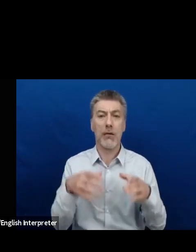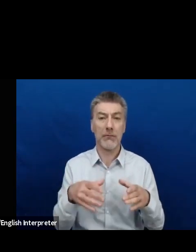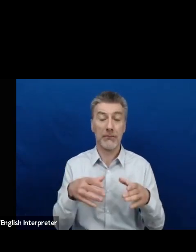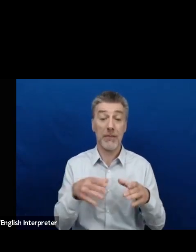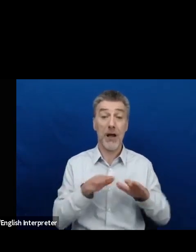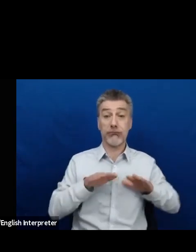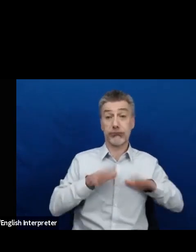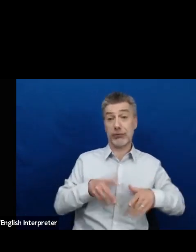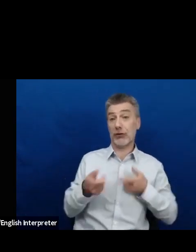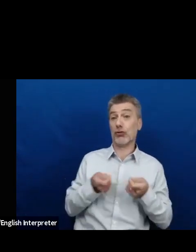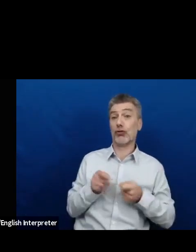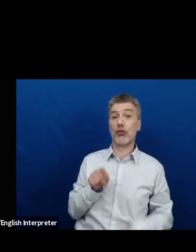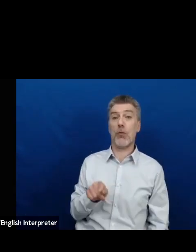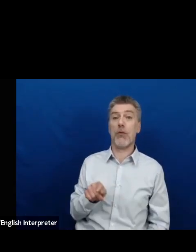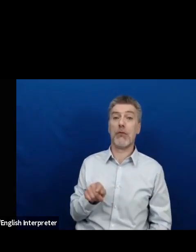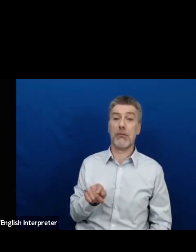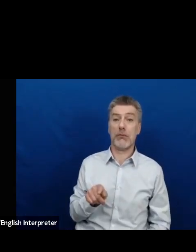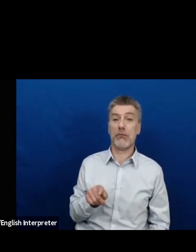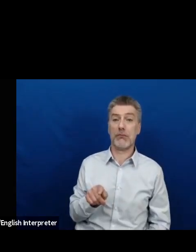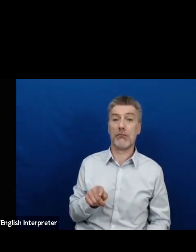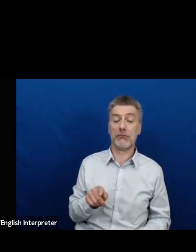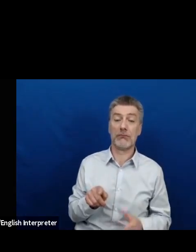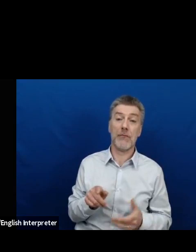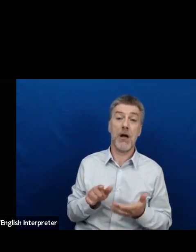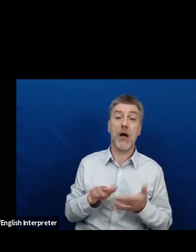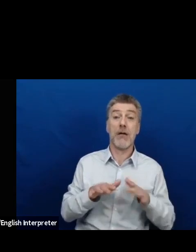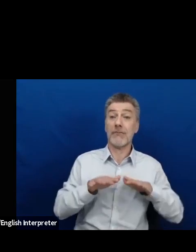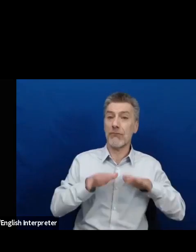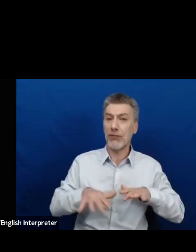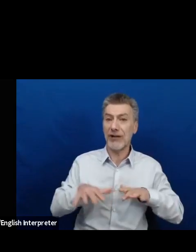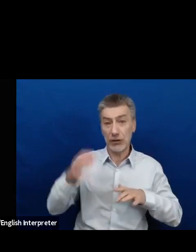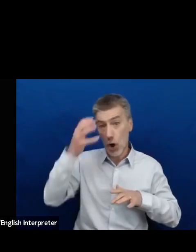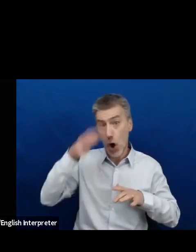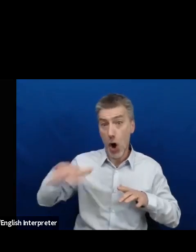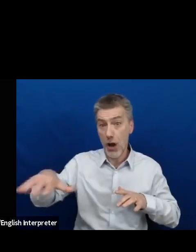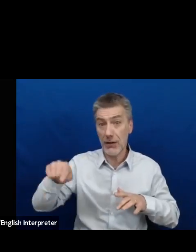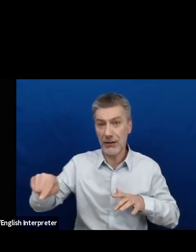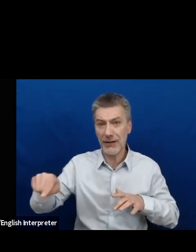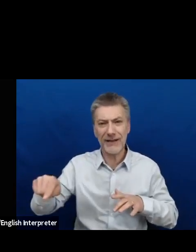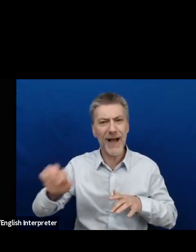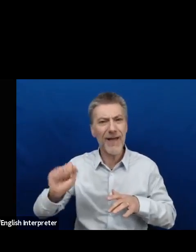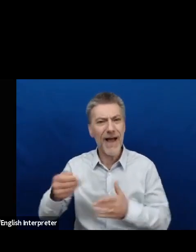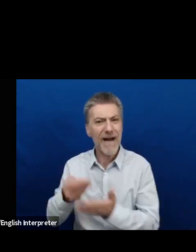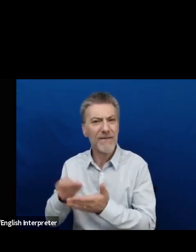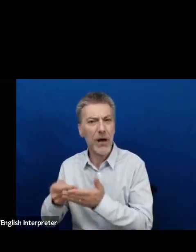Ghana and Nigeria. The dollars earned by these countries through sale